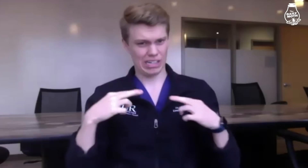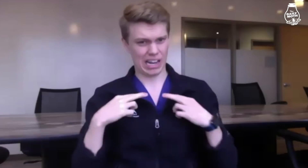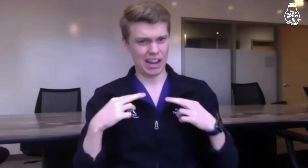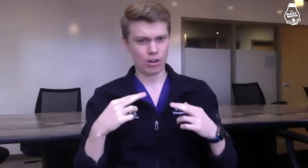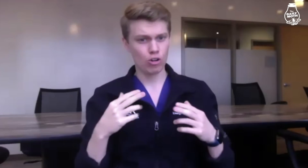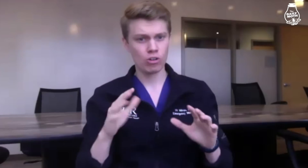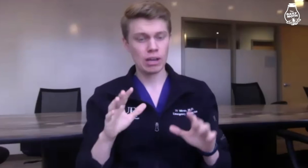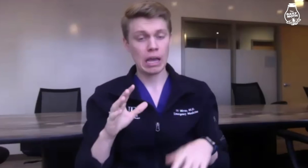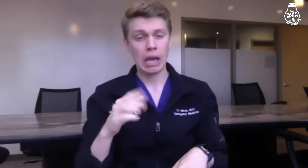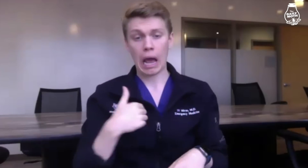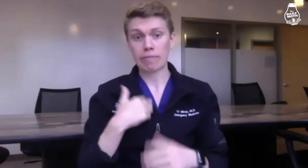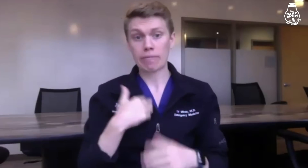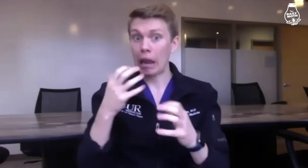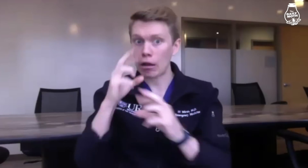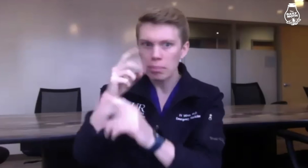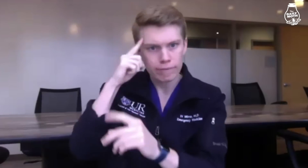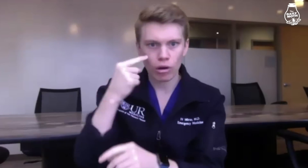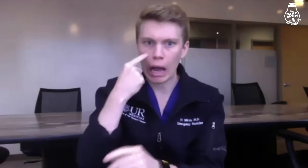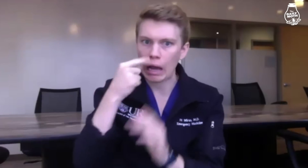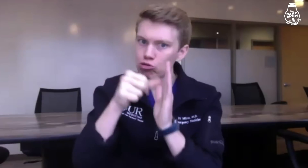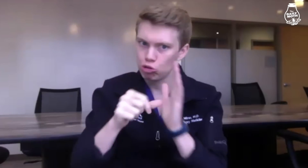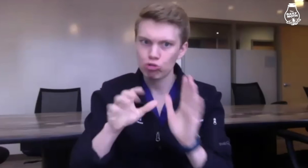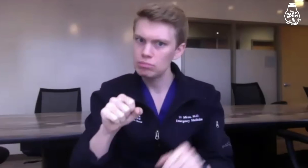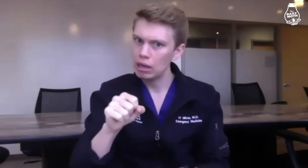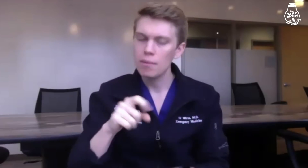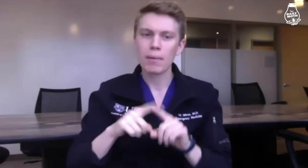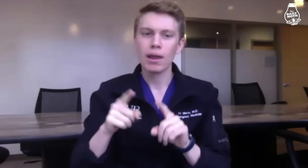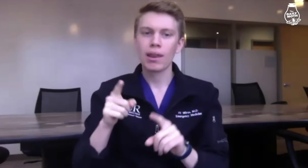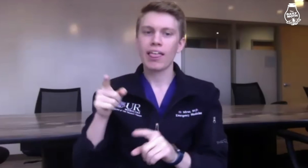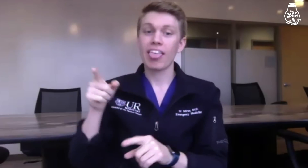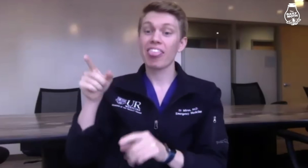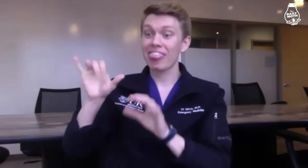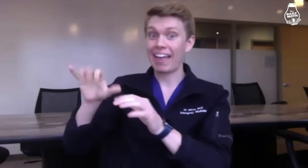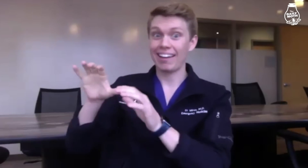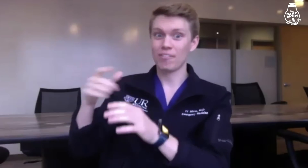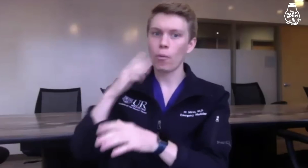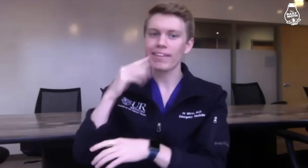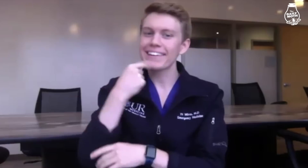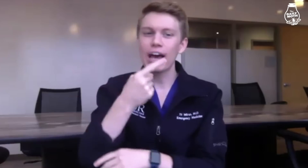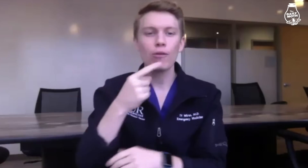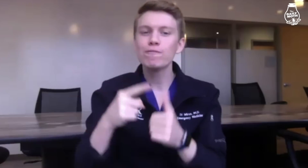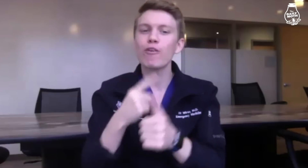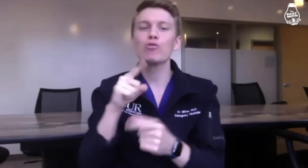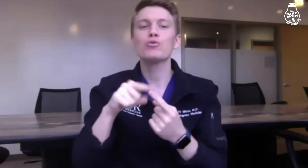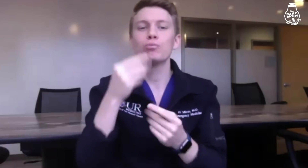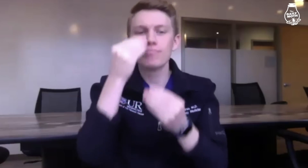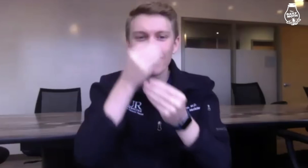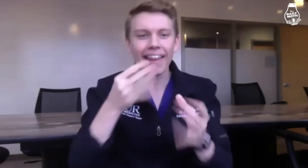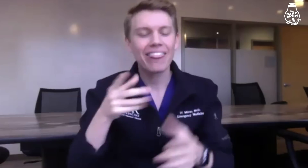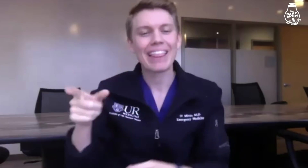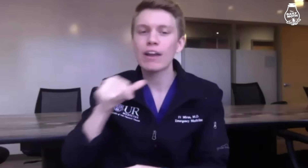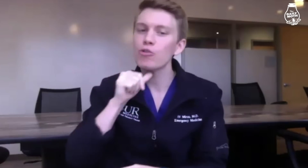One of them has already retired. I have a lot of respect for eye doctors, for sure, but they will be the first to tell you that